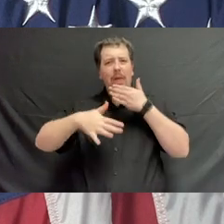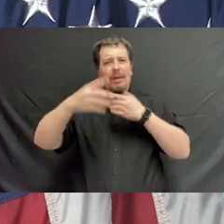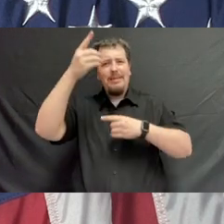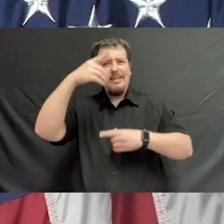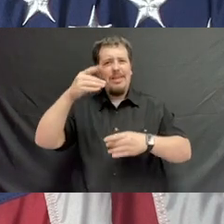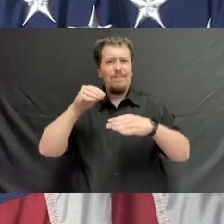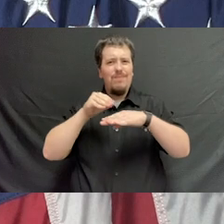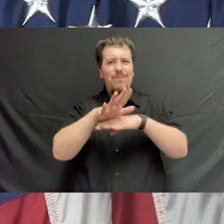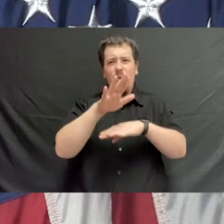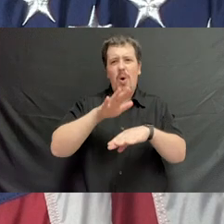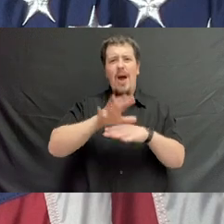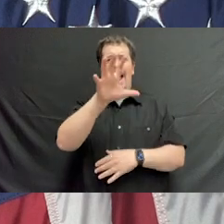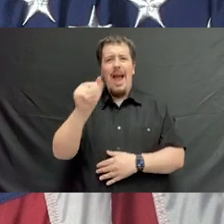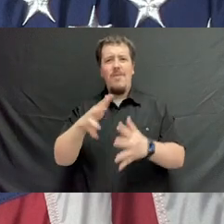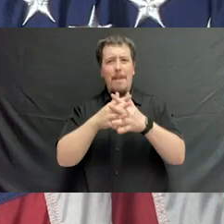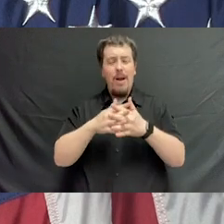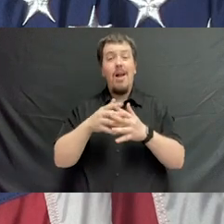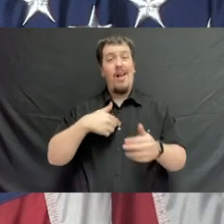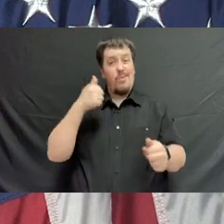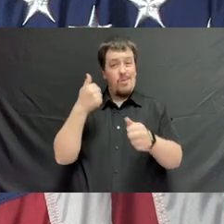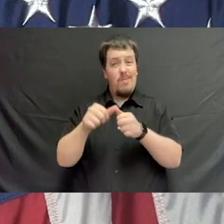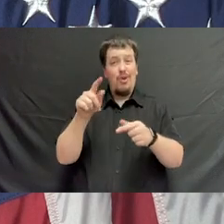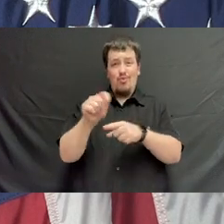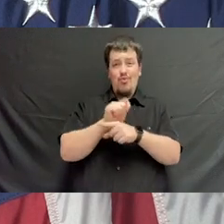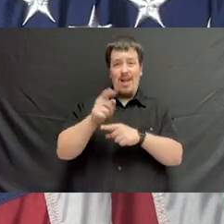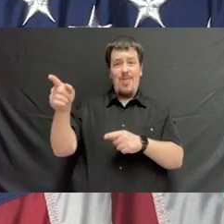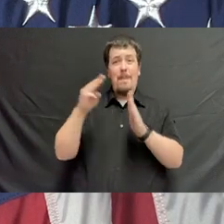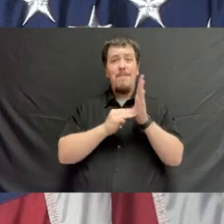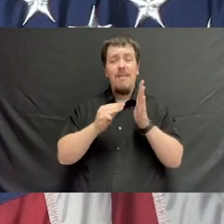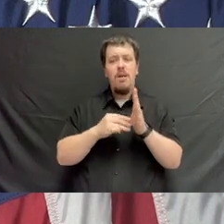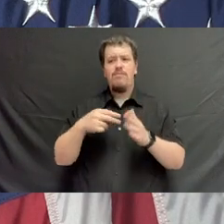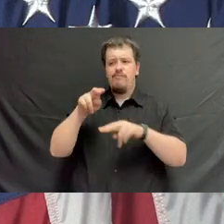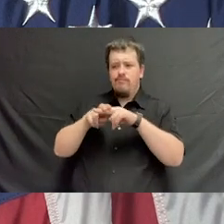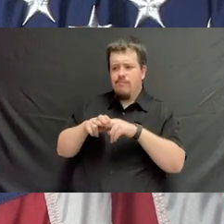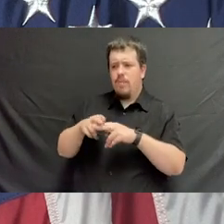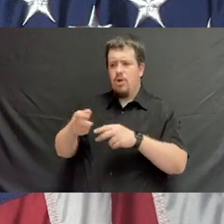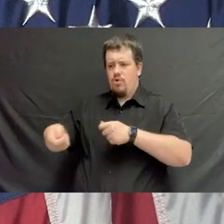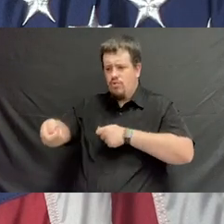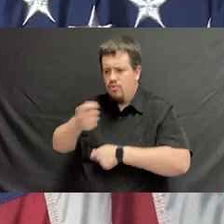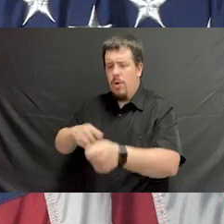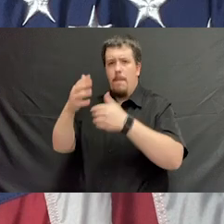And I can remember as a student, as a resident training in Memphis, sitting by the bedside doing exchange transfusions.